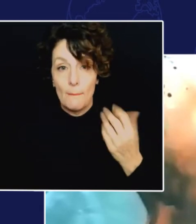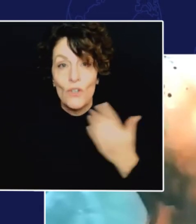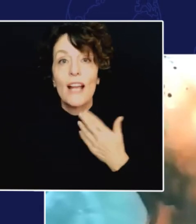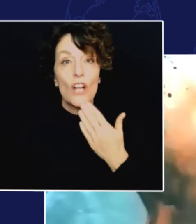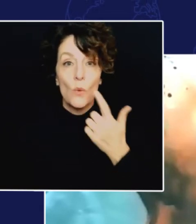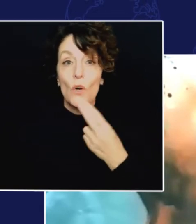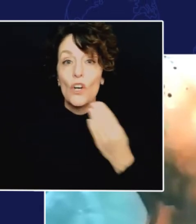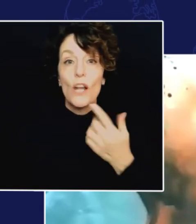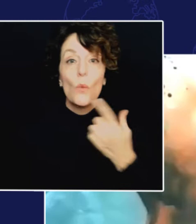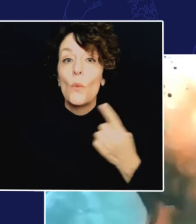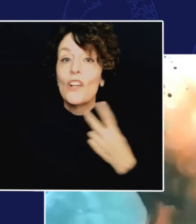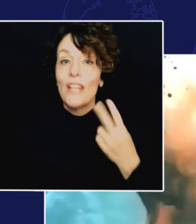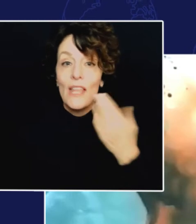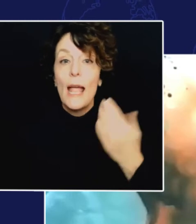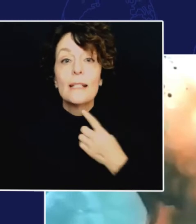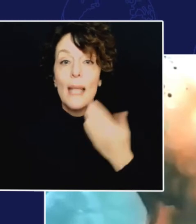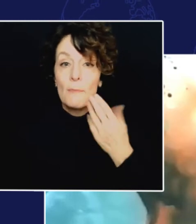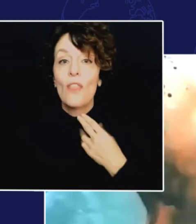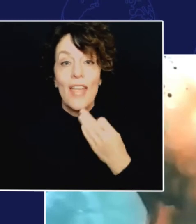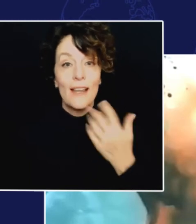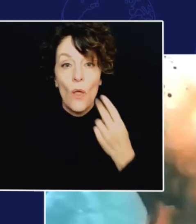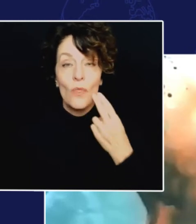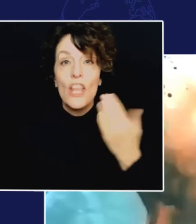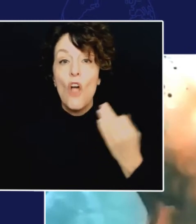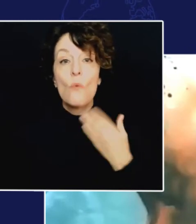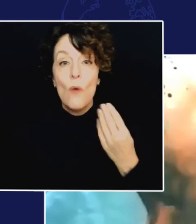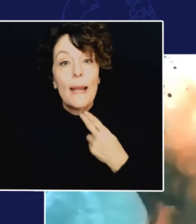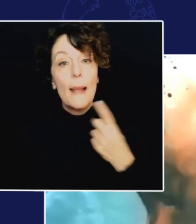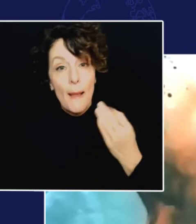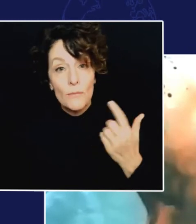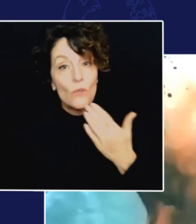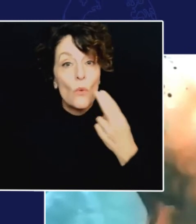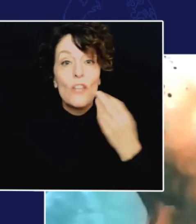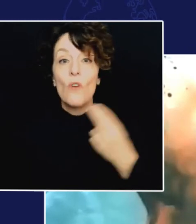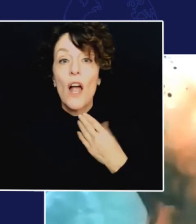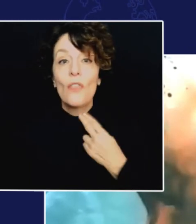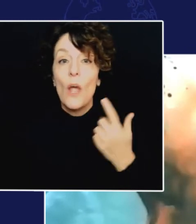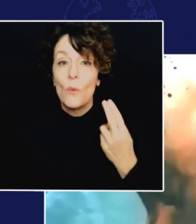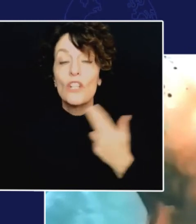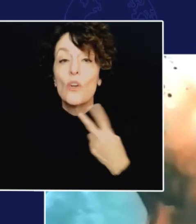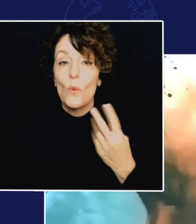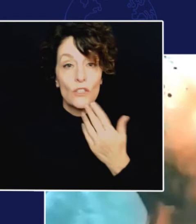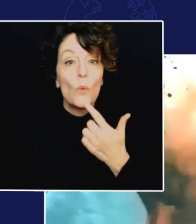work on welding the adapter that held the Orion capsule to the rocket that was going to launch it.